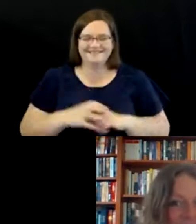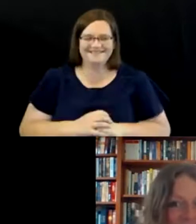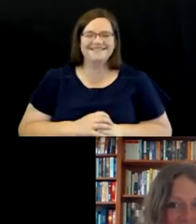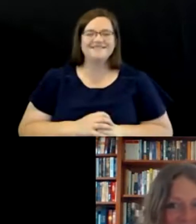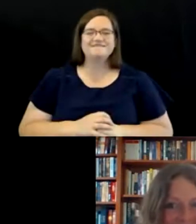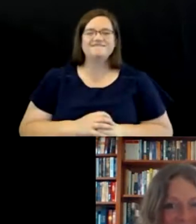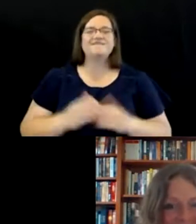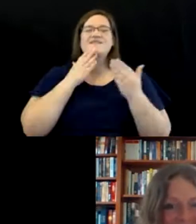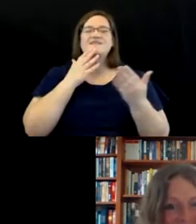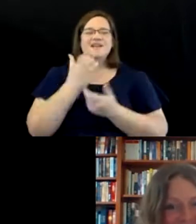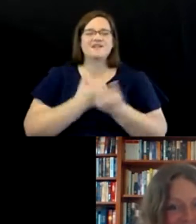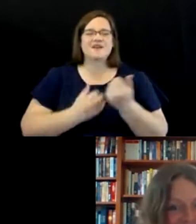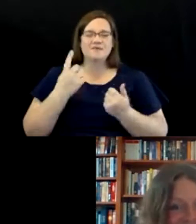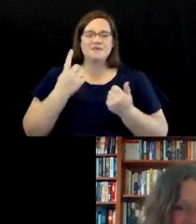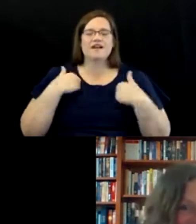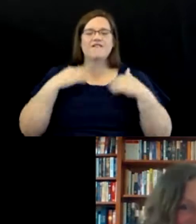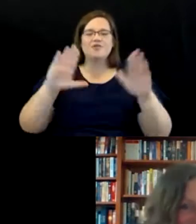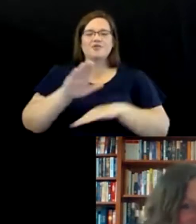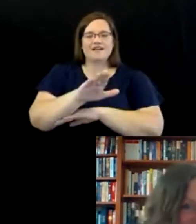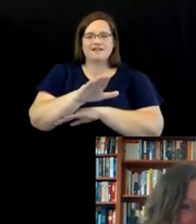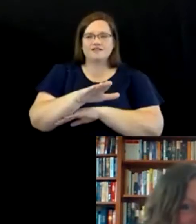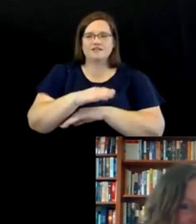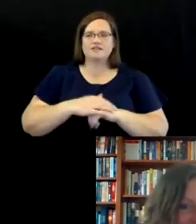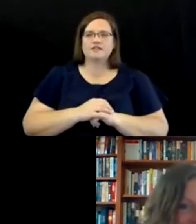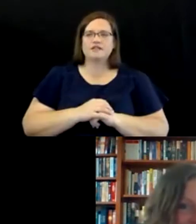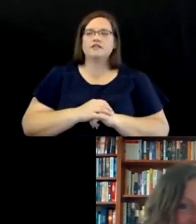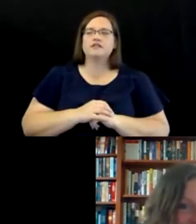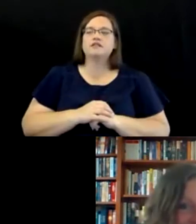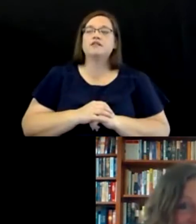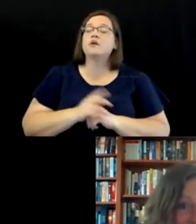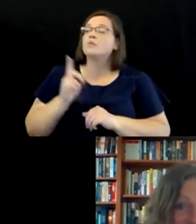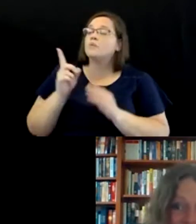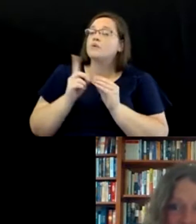thank you, everybody. And have a great afternoon. Oh, go ahead, Katharine.